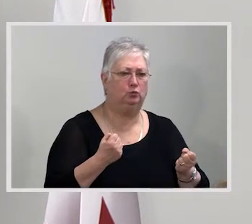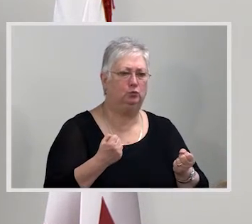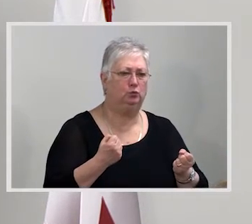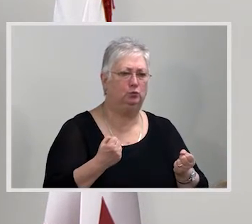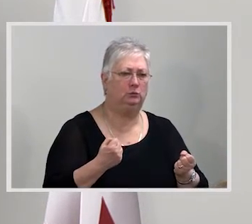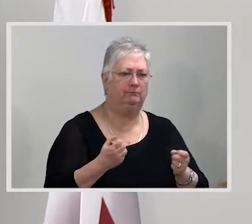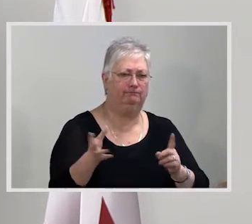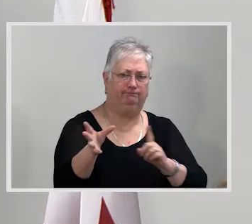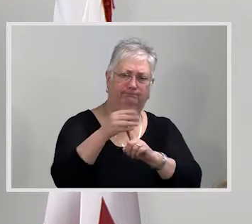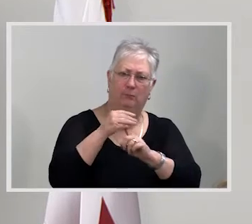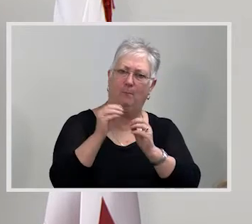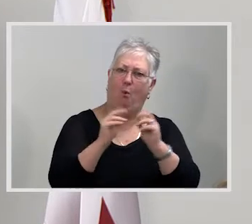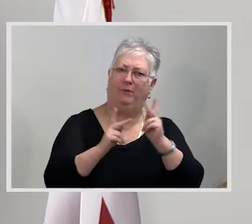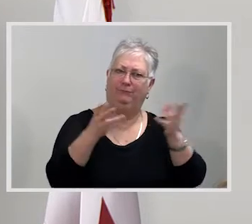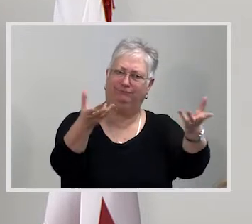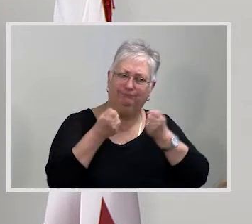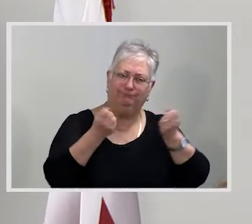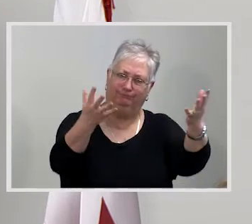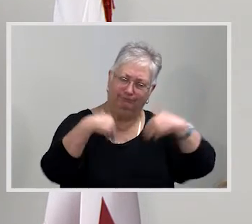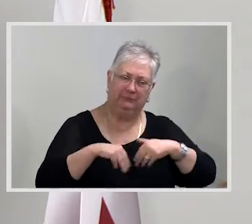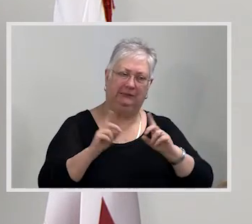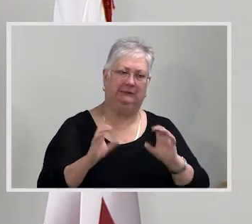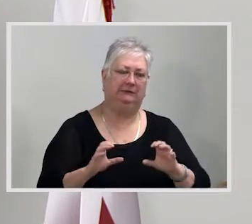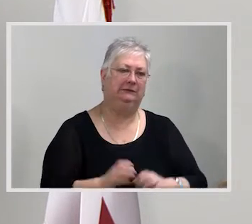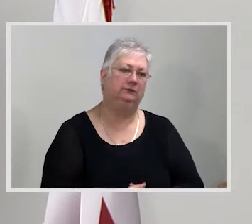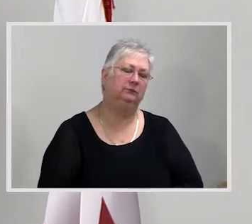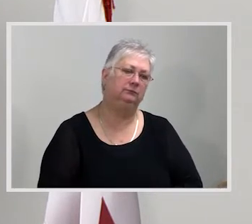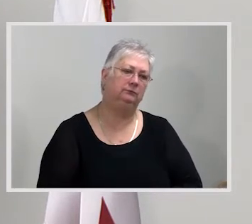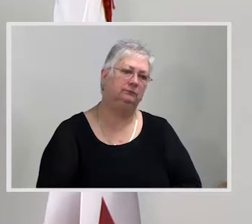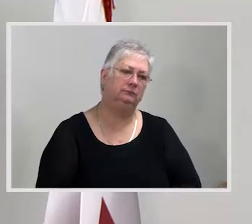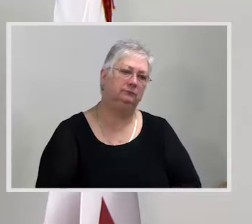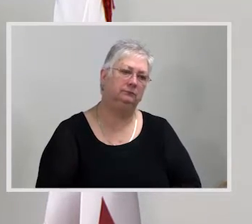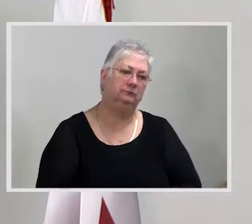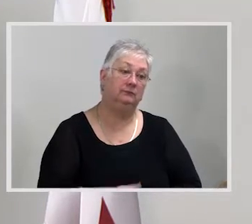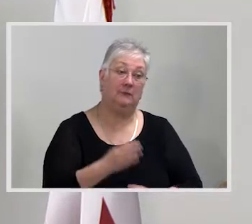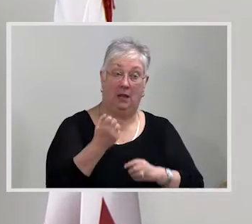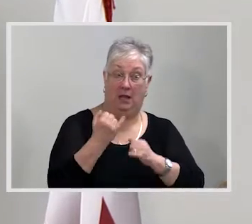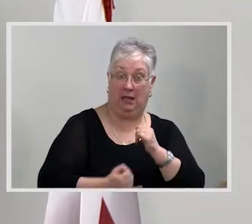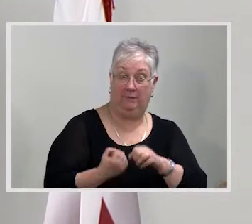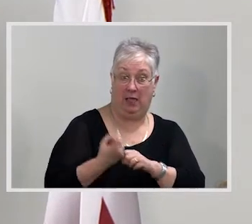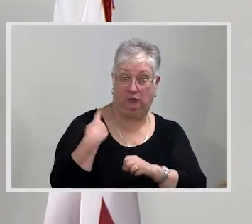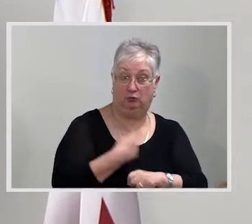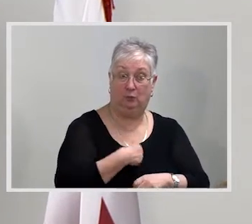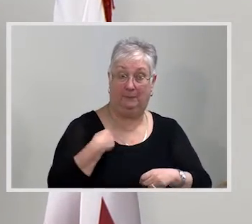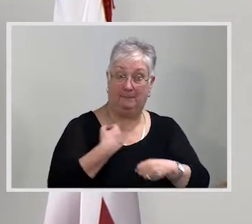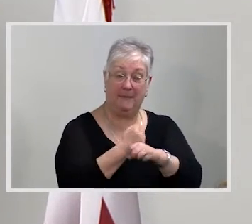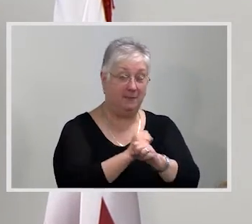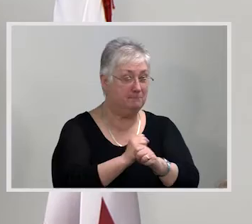IN THAT FIRST YEAR, WE MADE THE SINGLE LARGEST ECONOMIC DEVELOPMENT INVESTMENT IN WARD 8